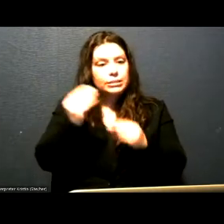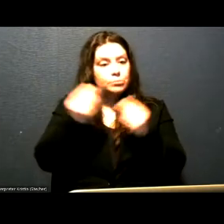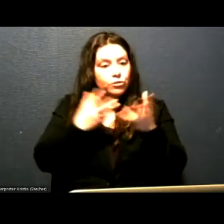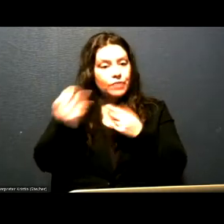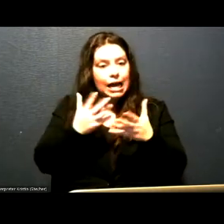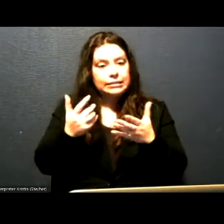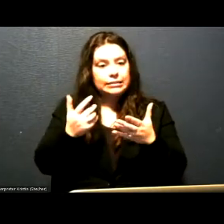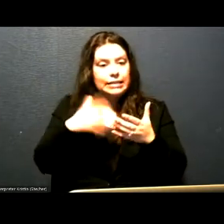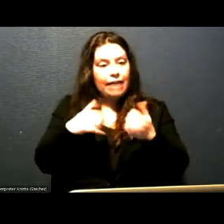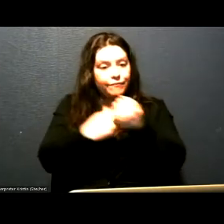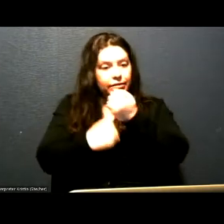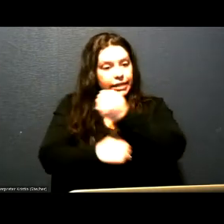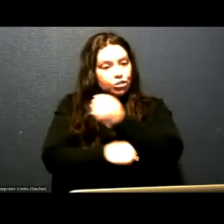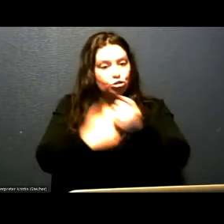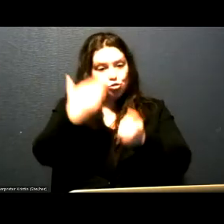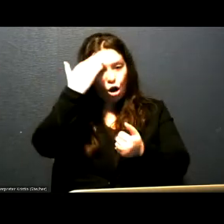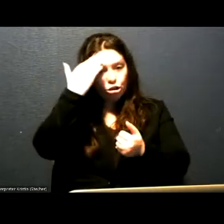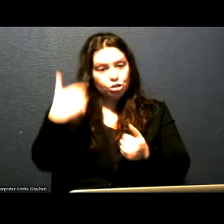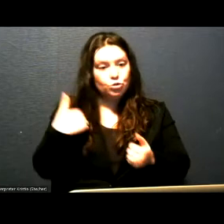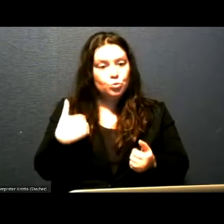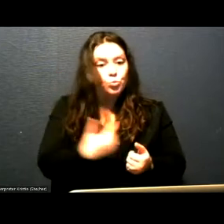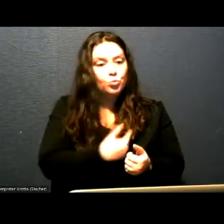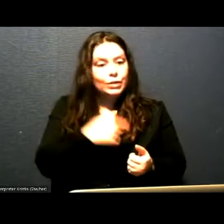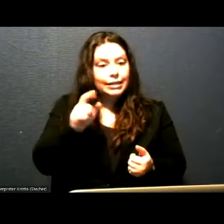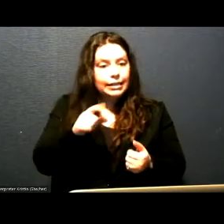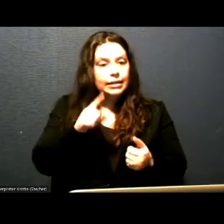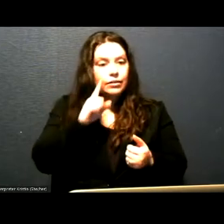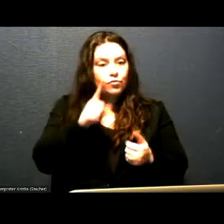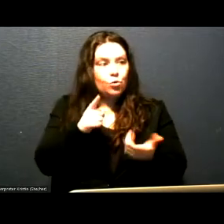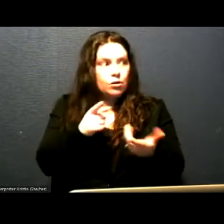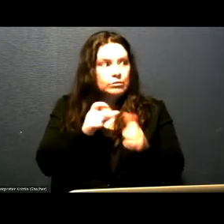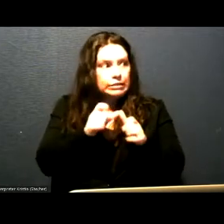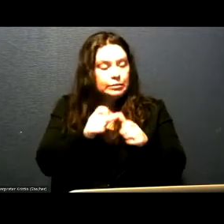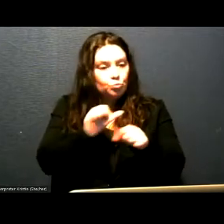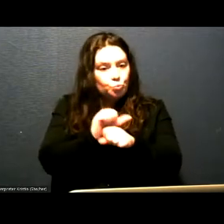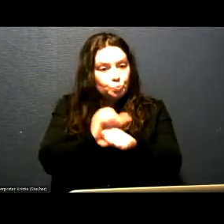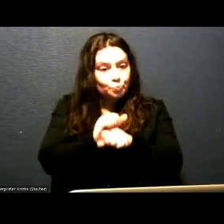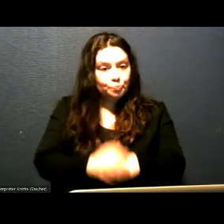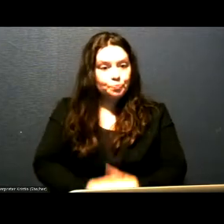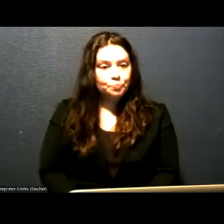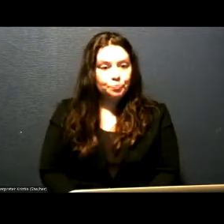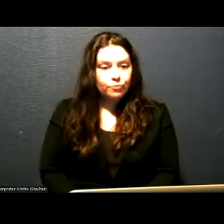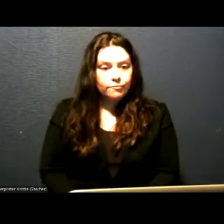knowledge that we need to do the rest of the work that we do. The field part is fun but a lot of